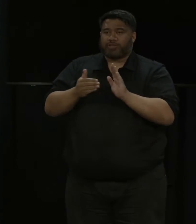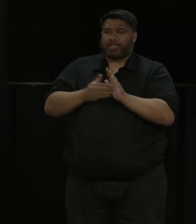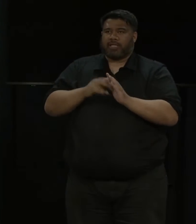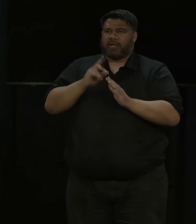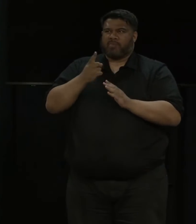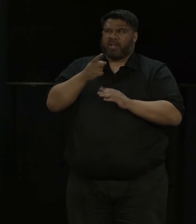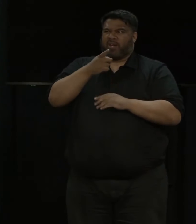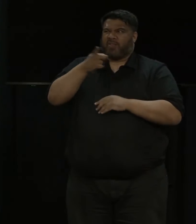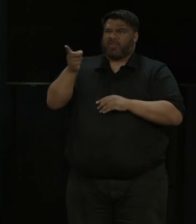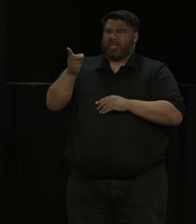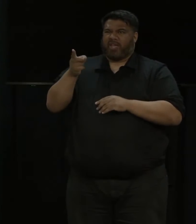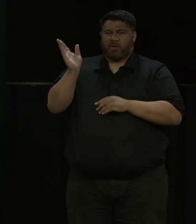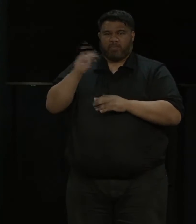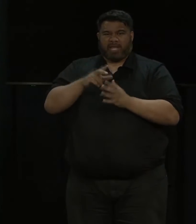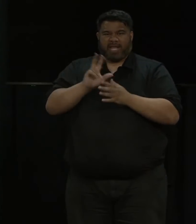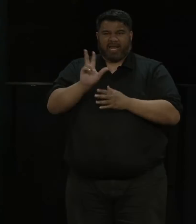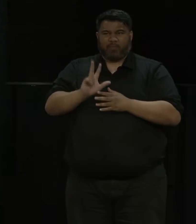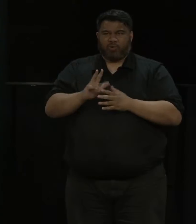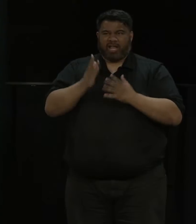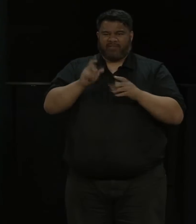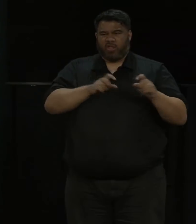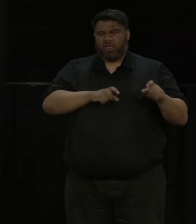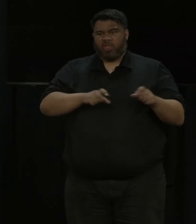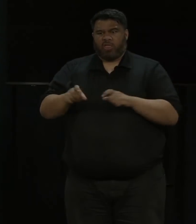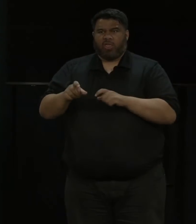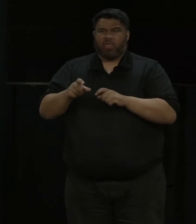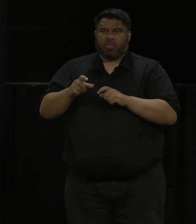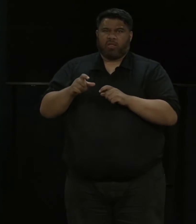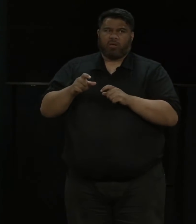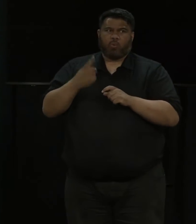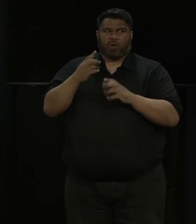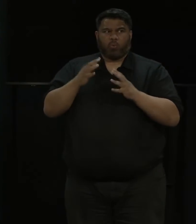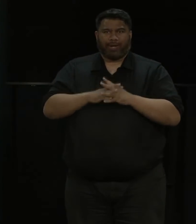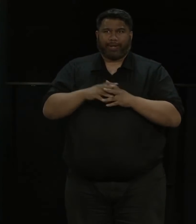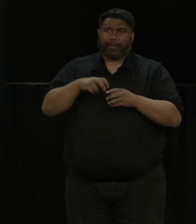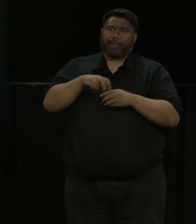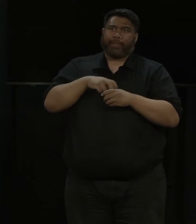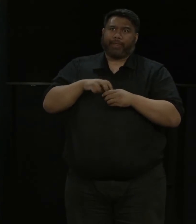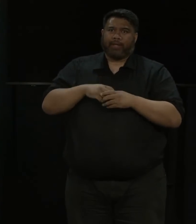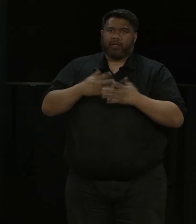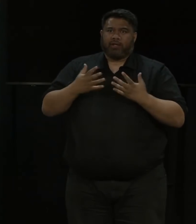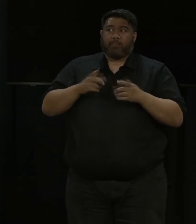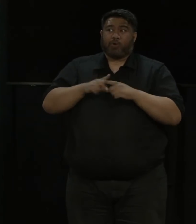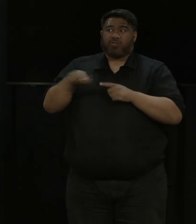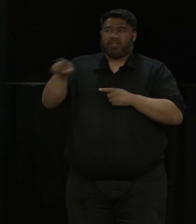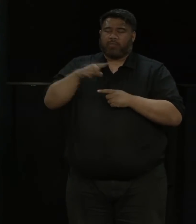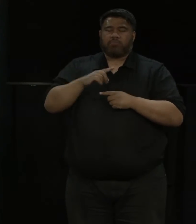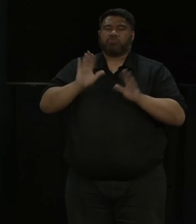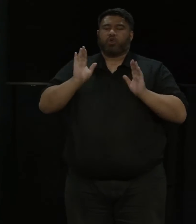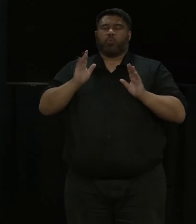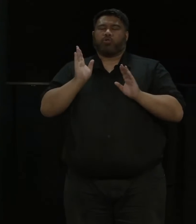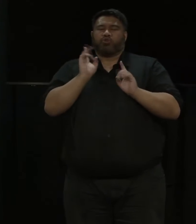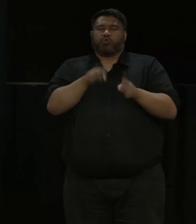tourists would even come back